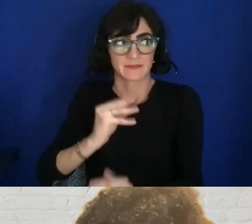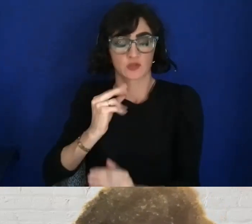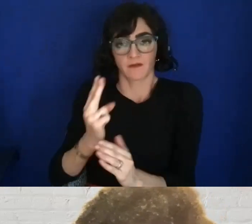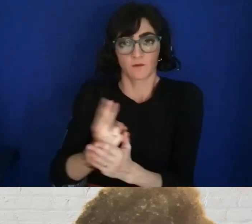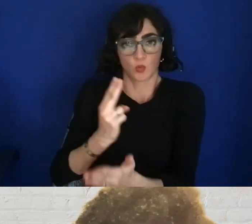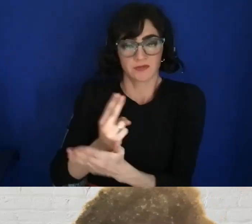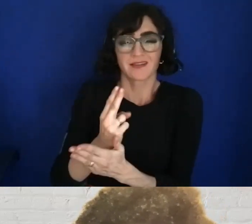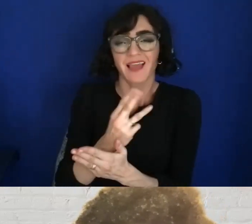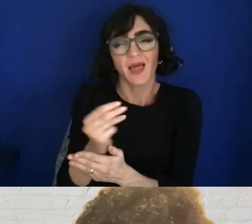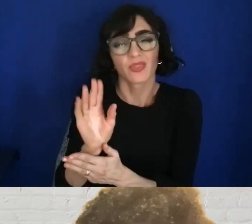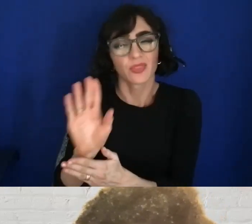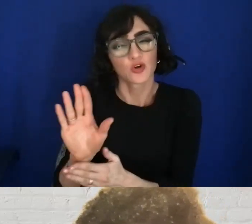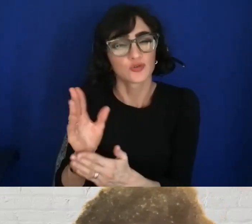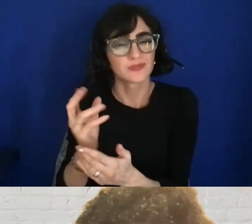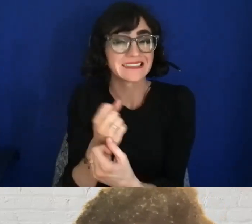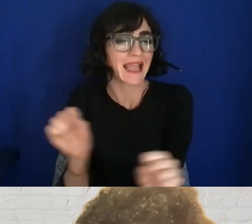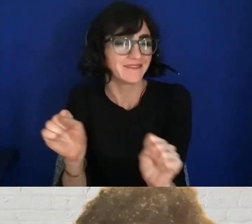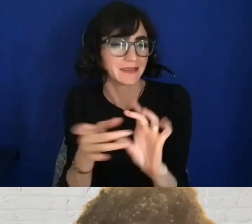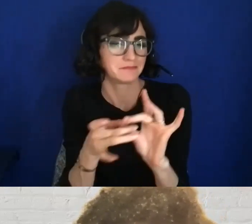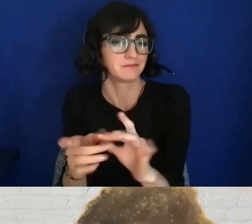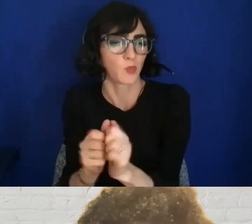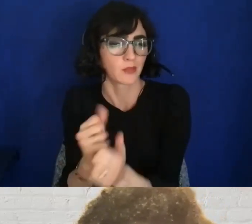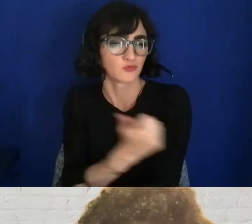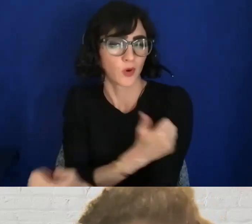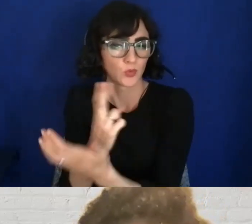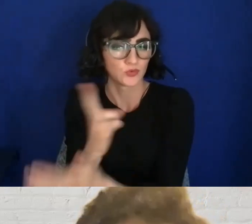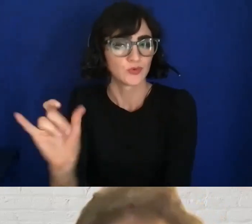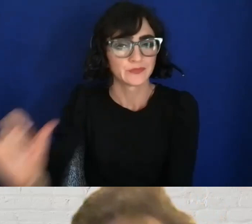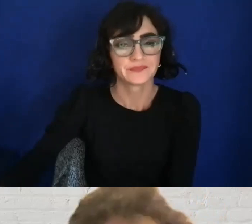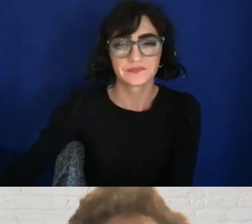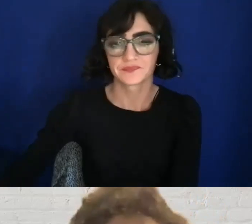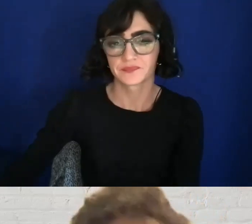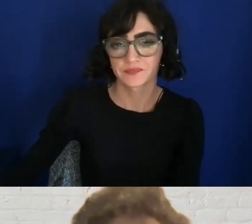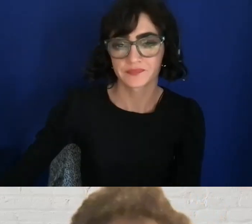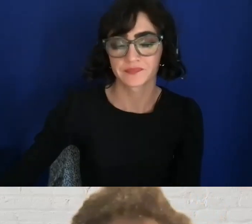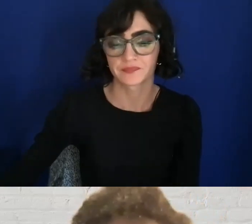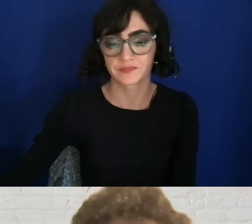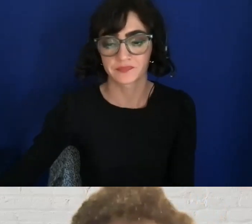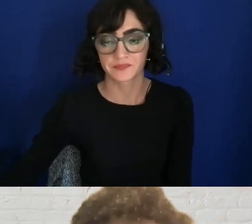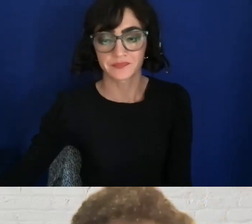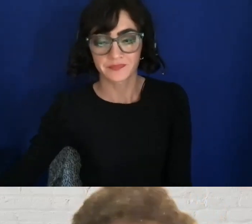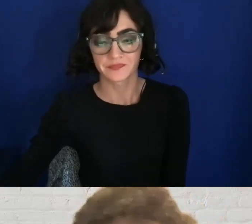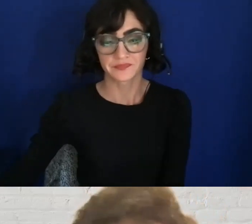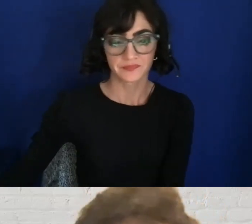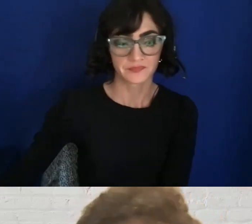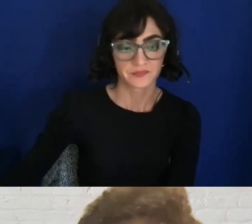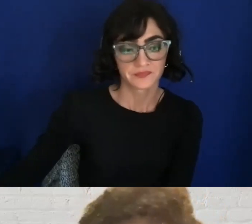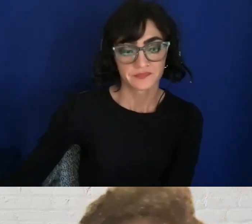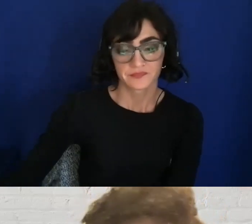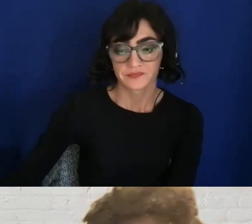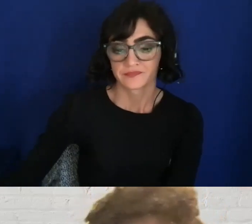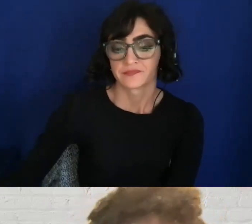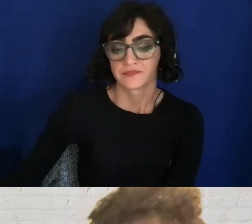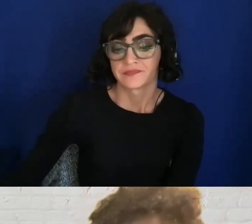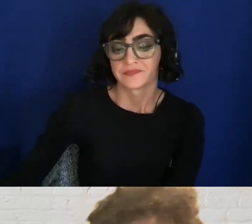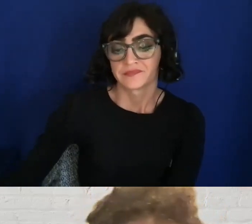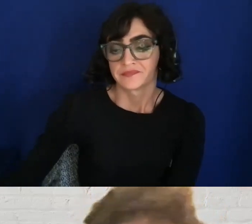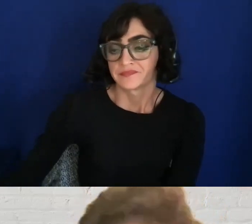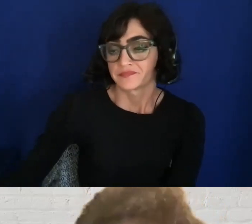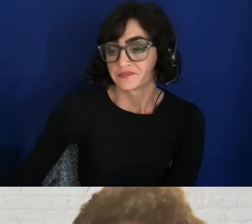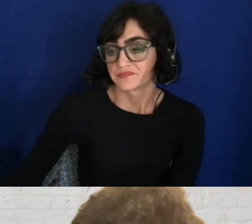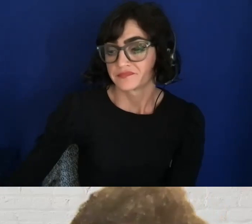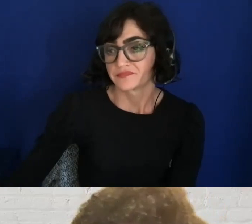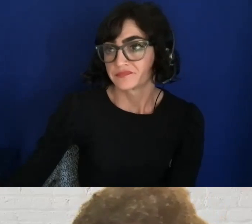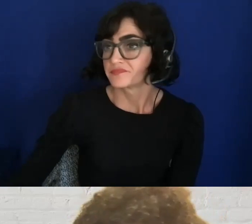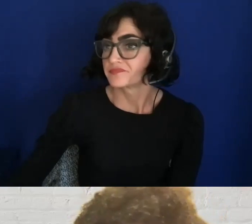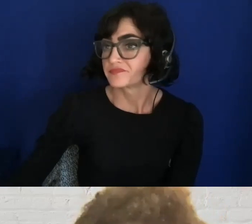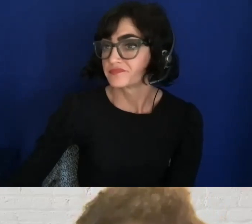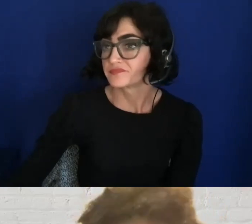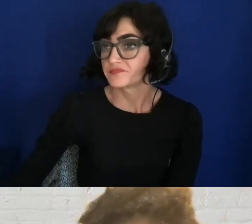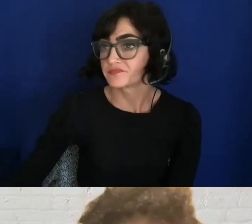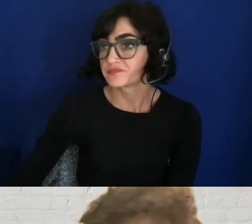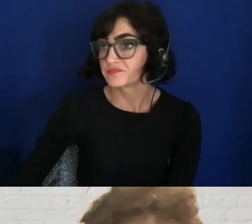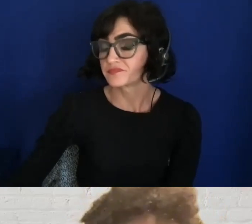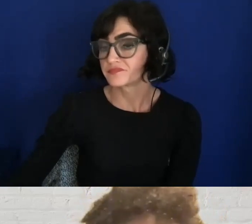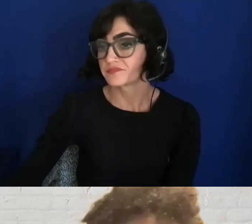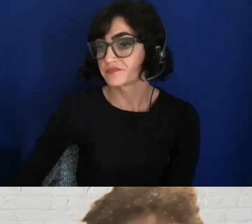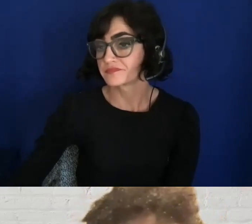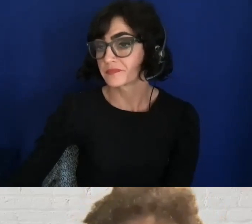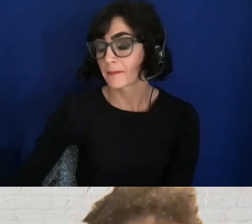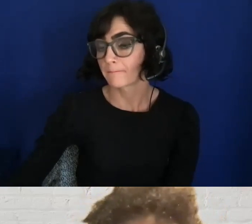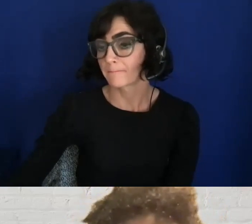their safety related to substance use